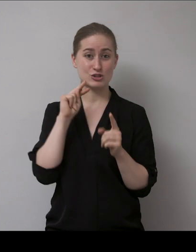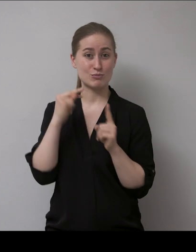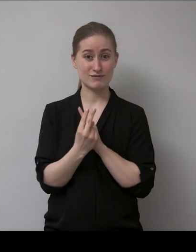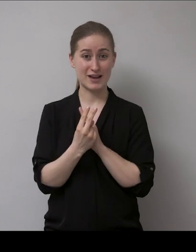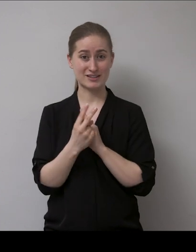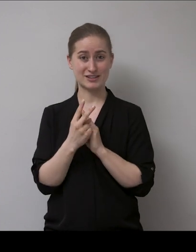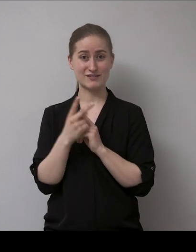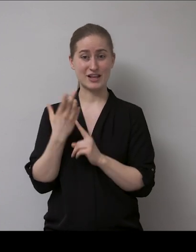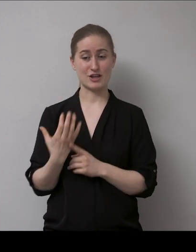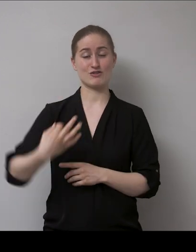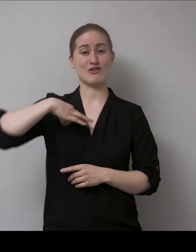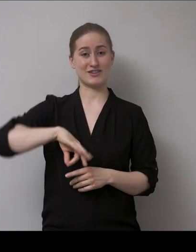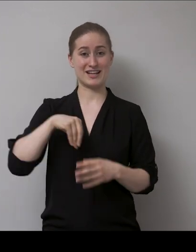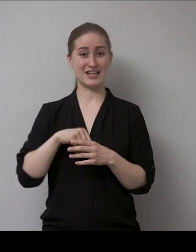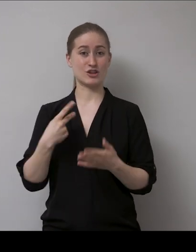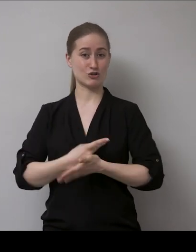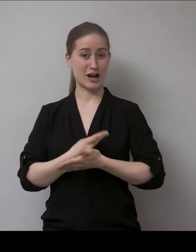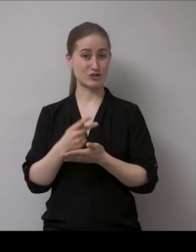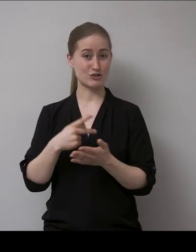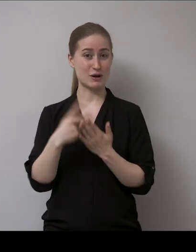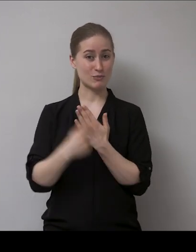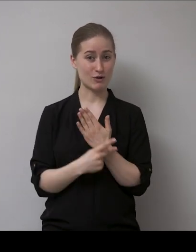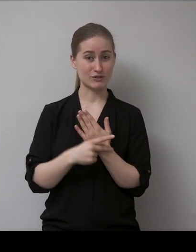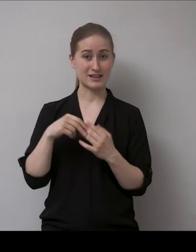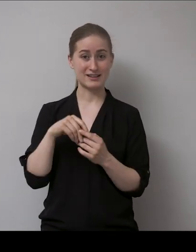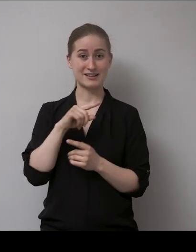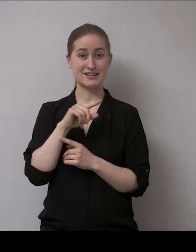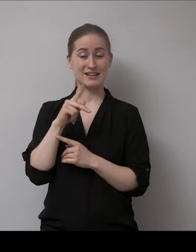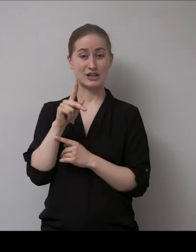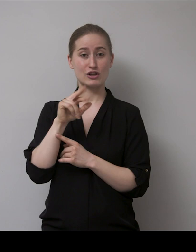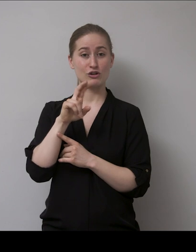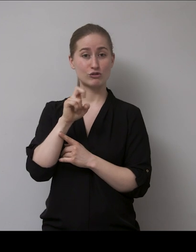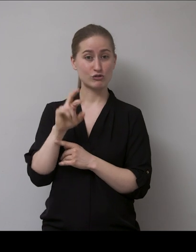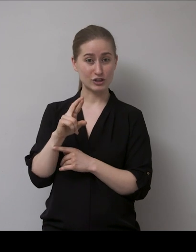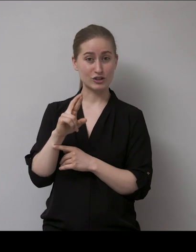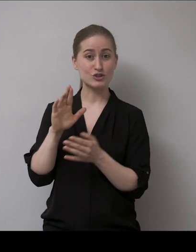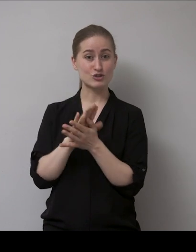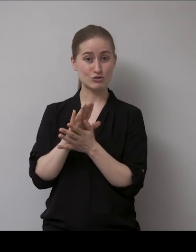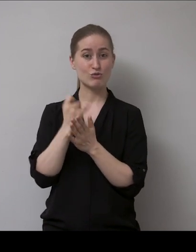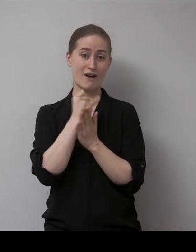that have been gained in our graduate programs at the Zanvyl Krieger School of Arts & Sciences.